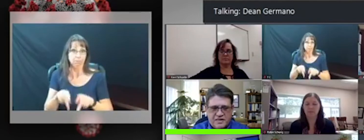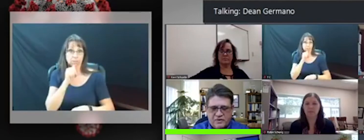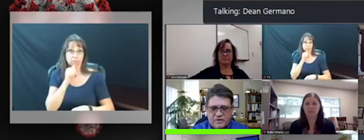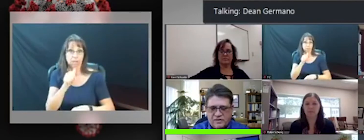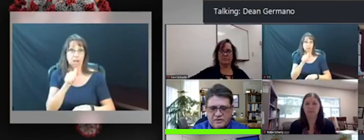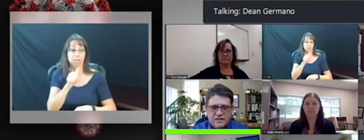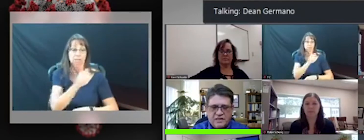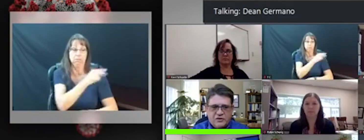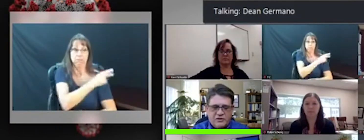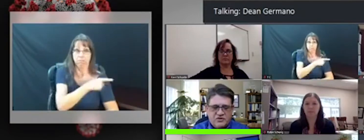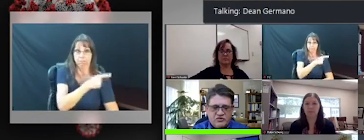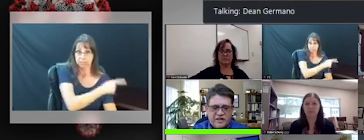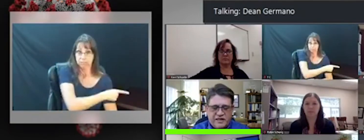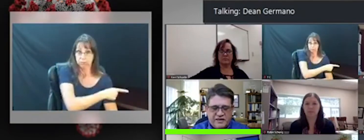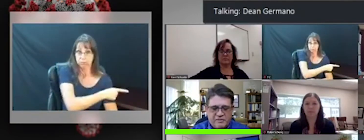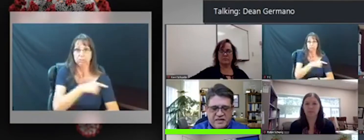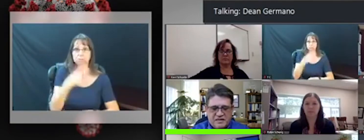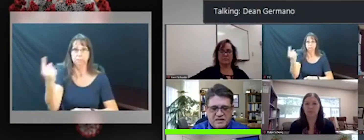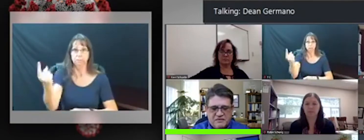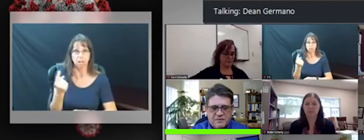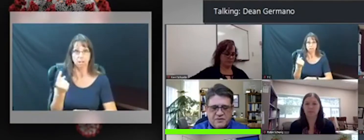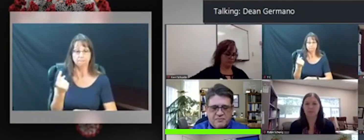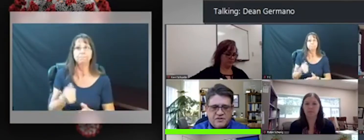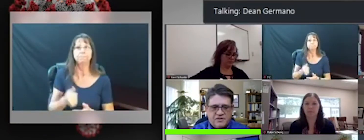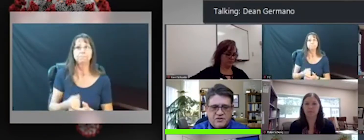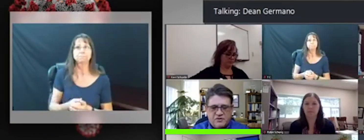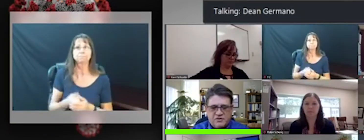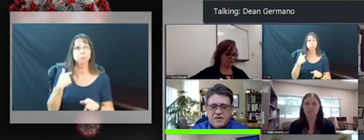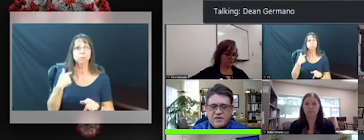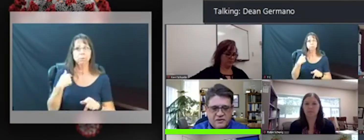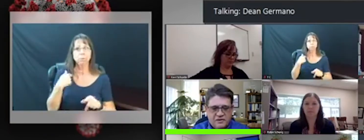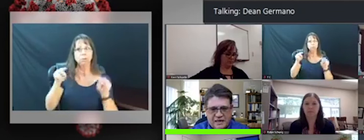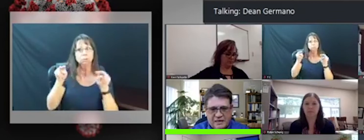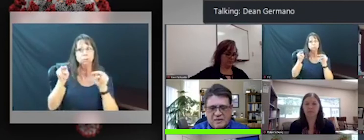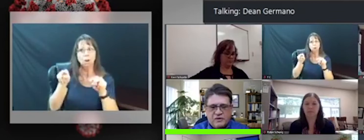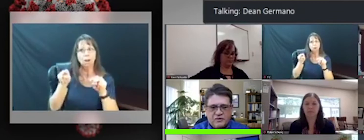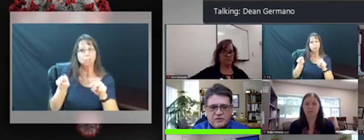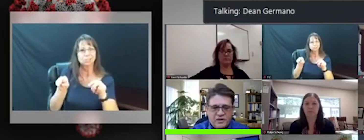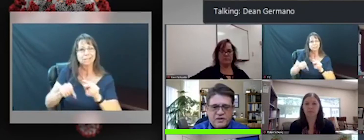we've been going strictly in the basis of symptoms in terms of letting people into our building,